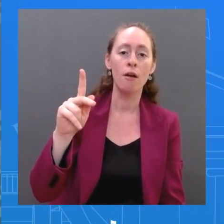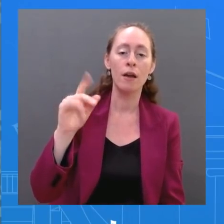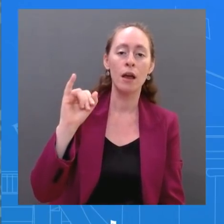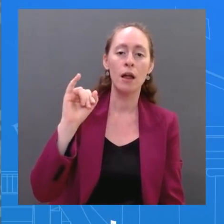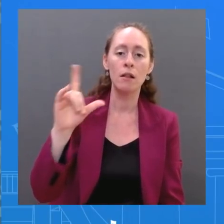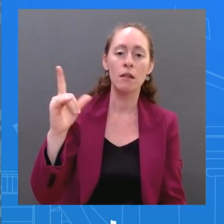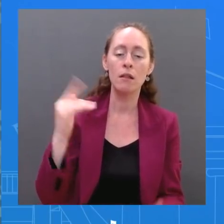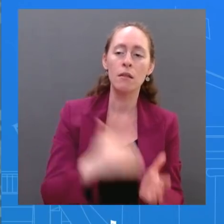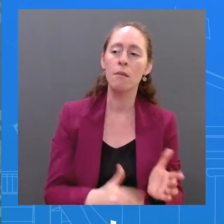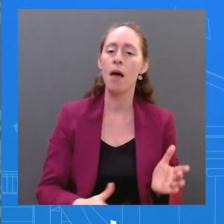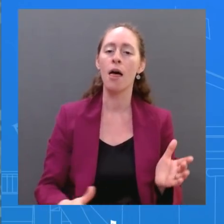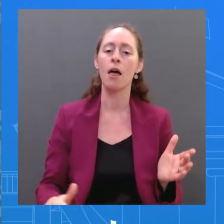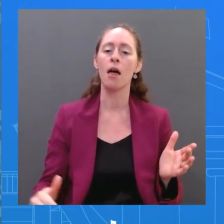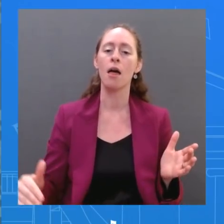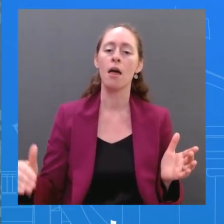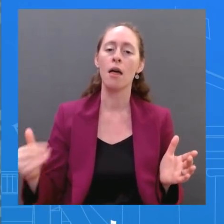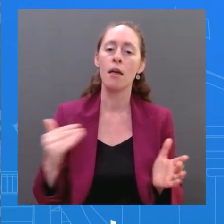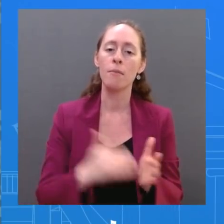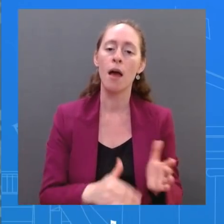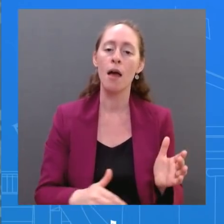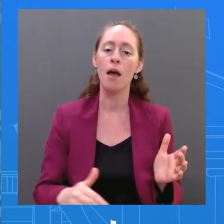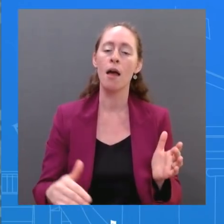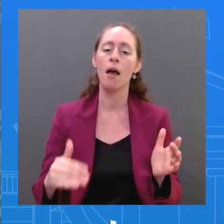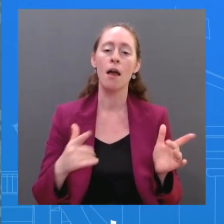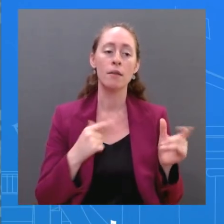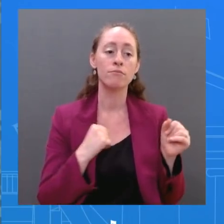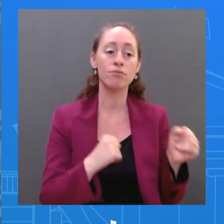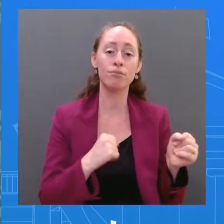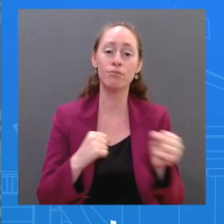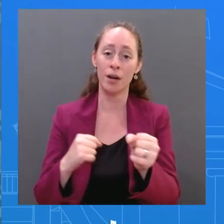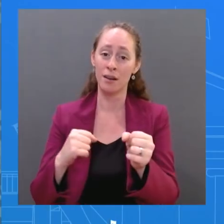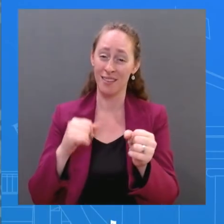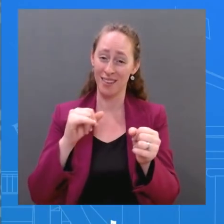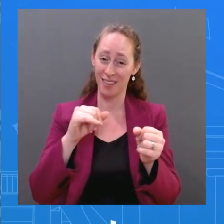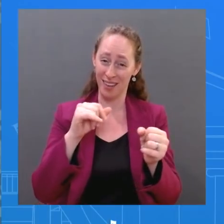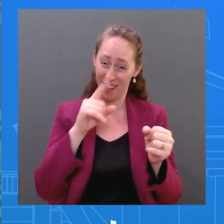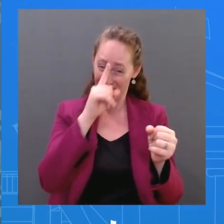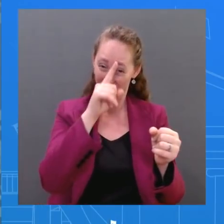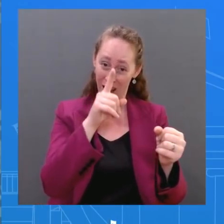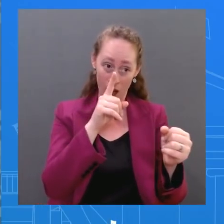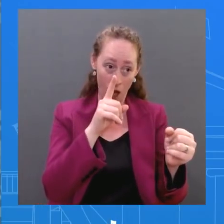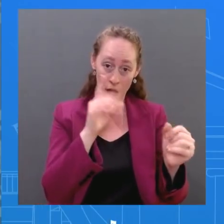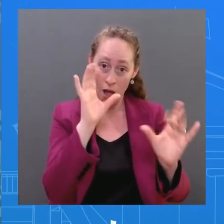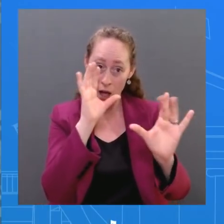And how -- and it's not just those communities. You think about Parkland, you think about Orlando,